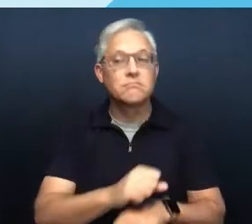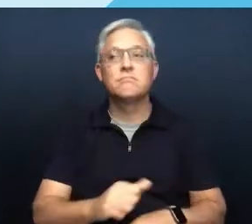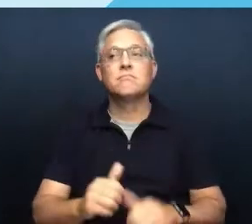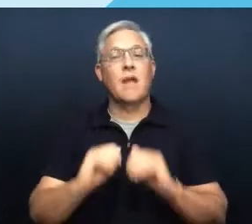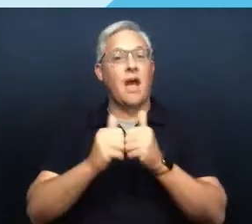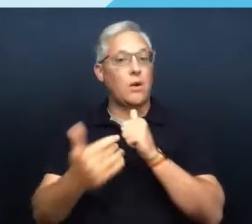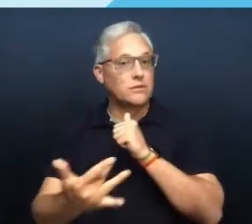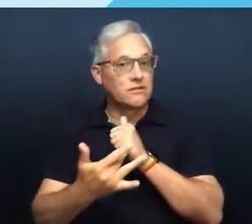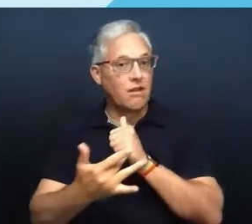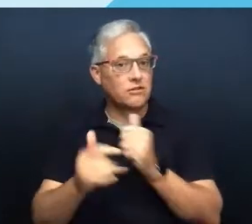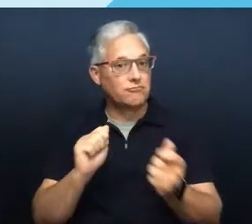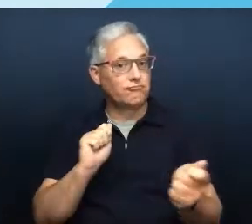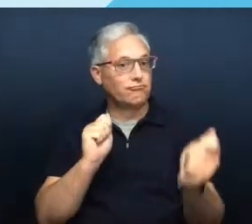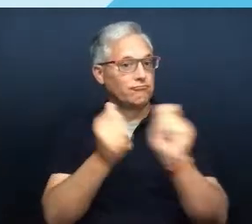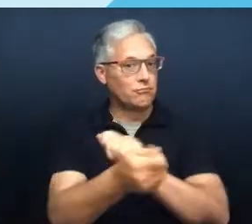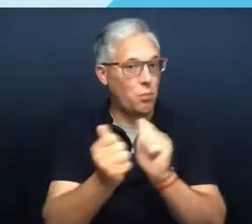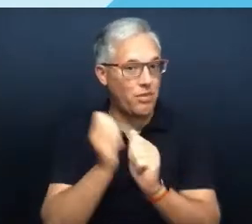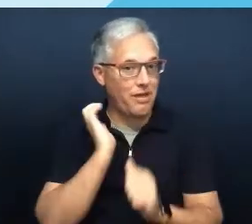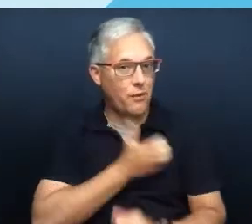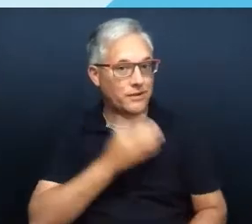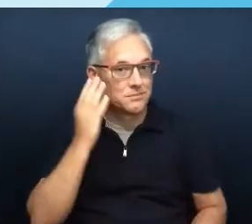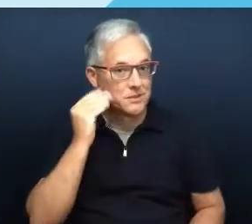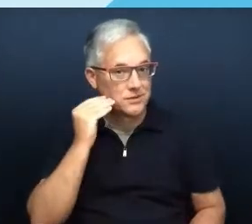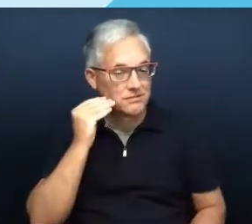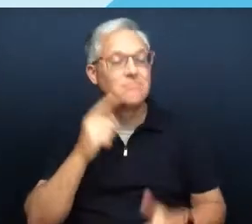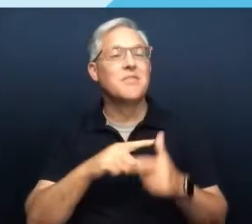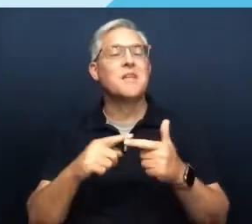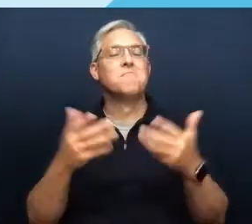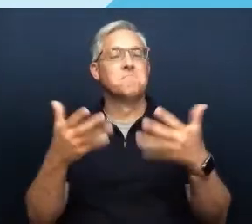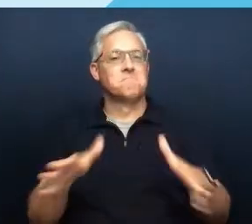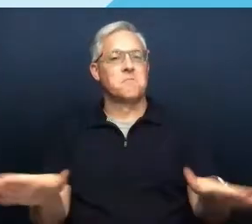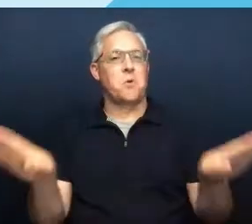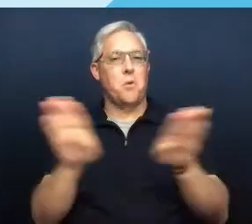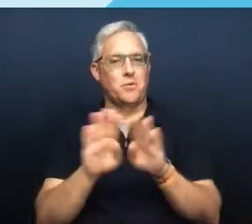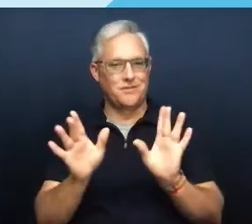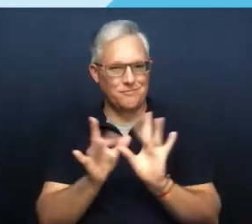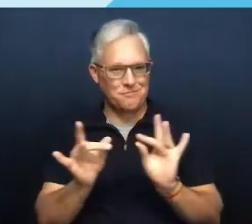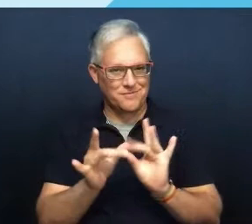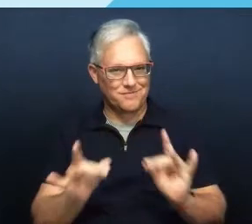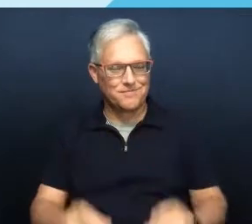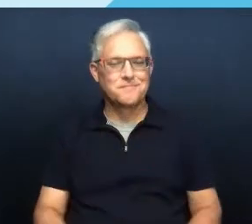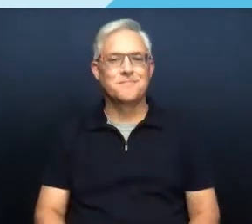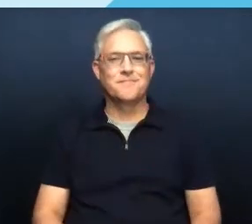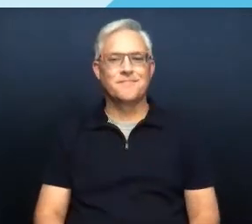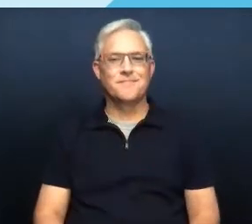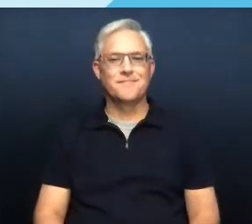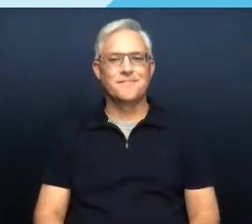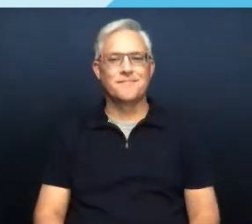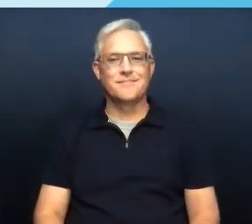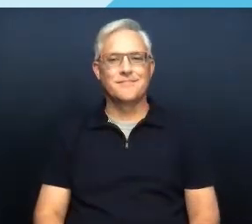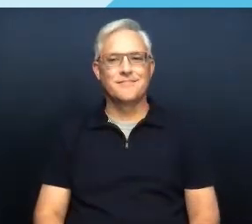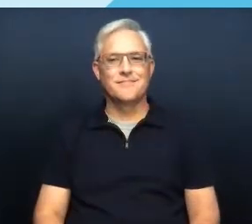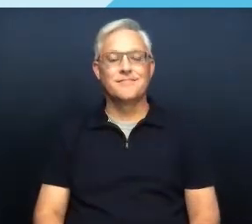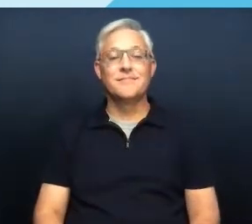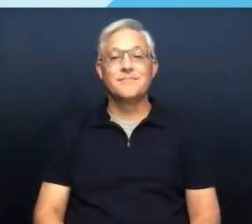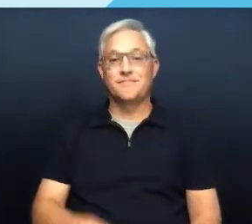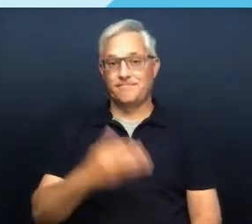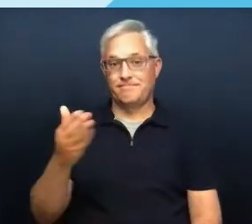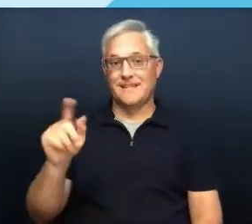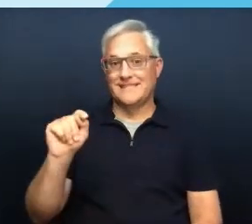you with our closing thoughts. Hi I'm Tim Kilburn, I'm legally blind.